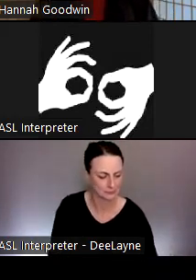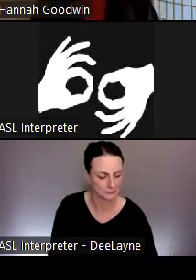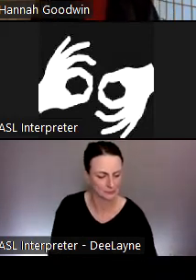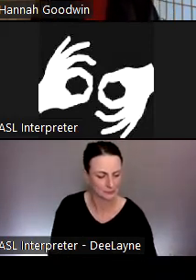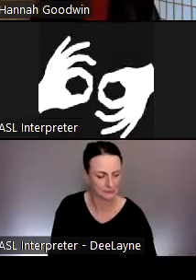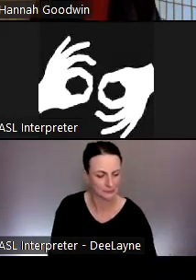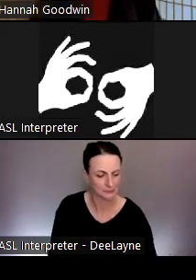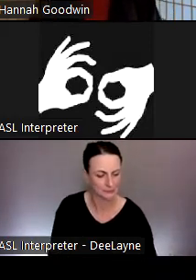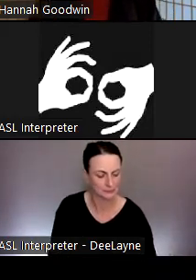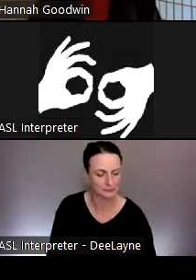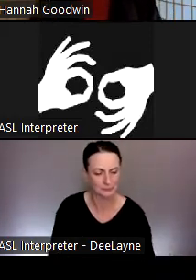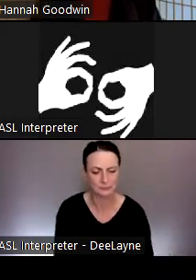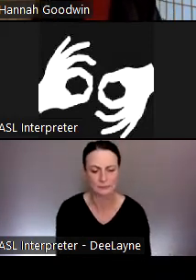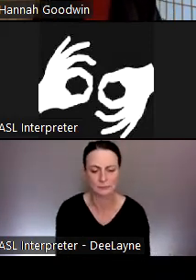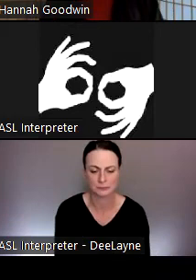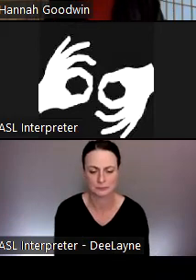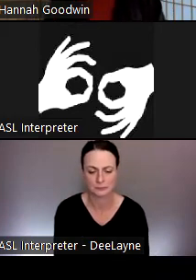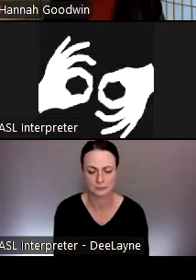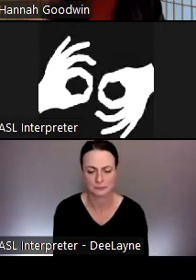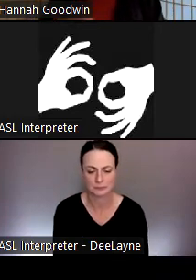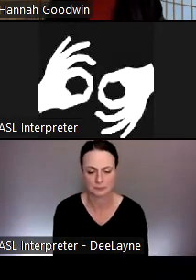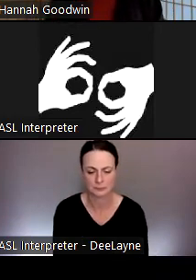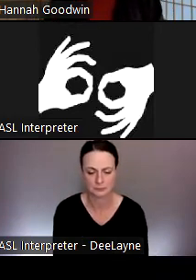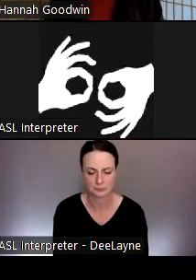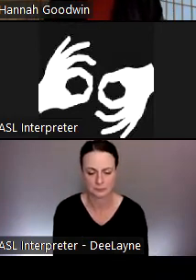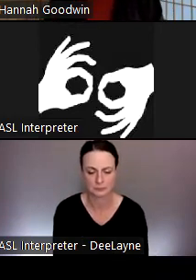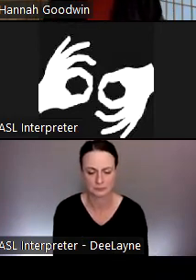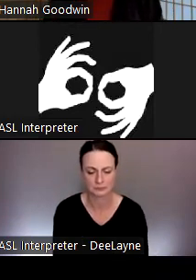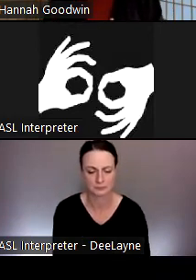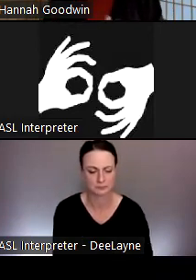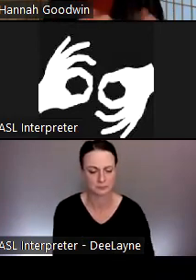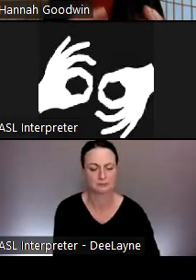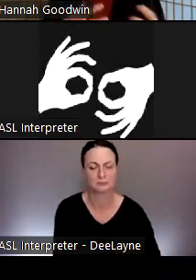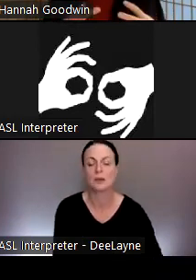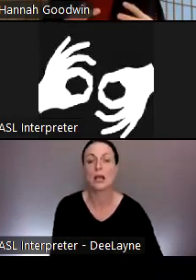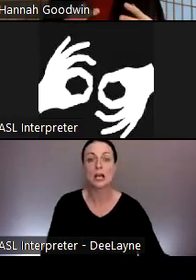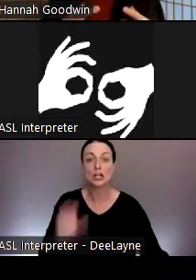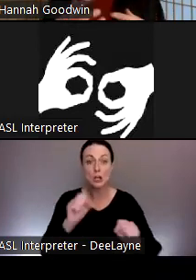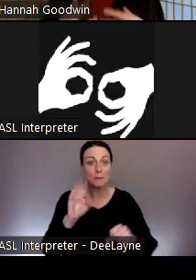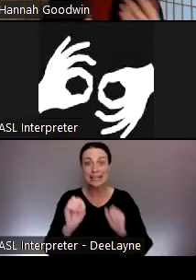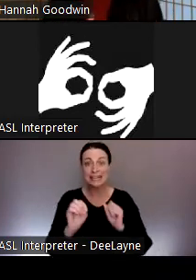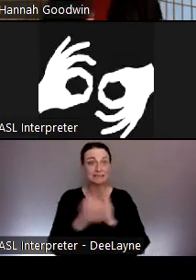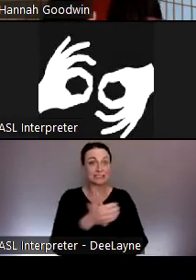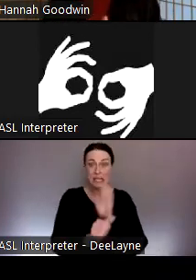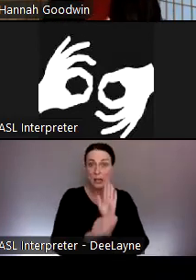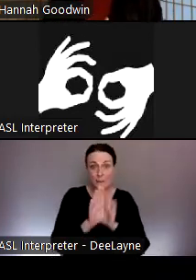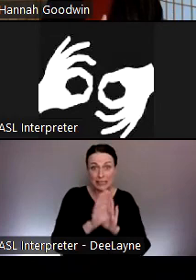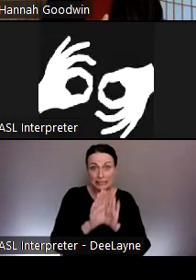Skill building could be, again, it could be a specific activity